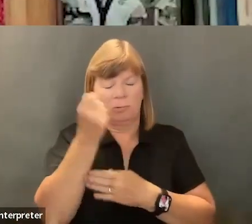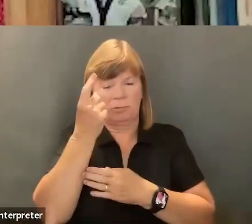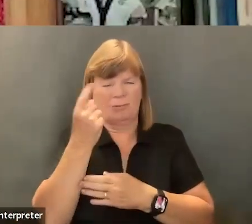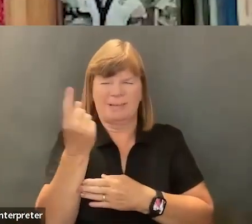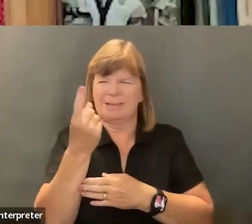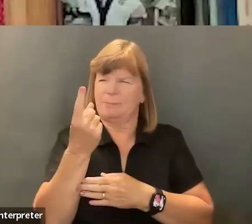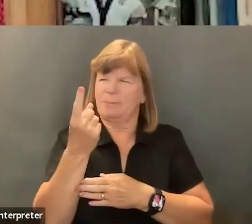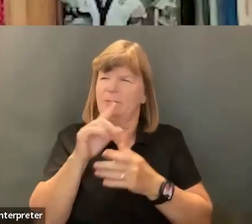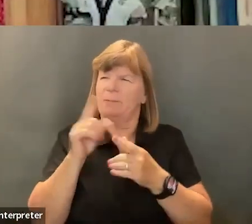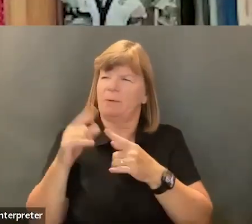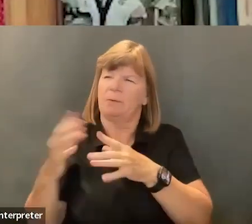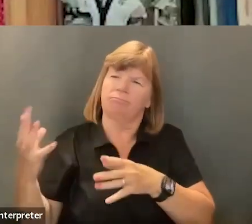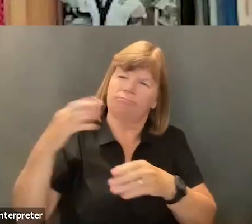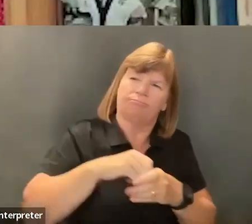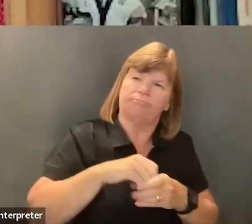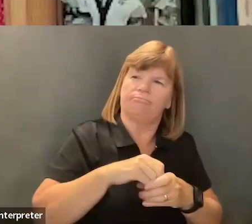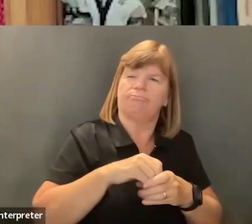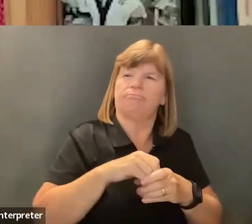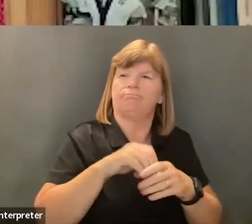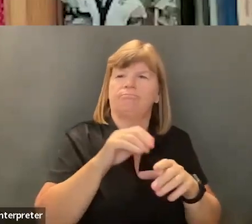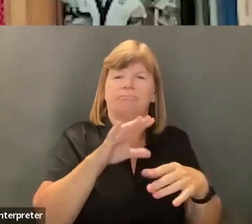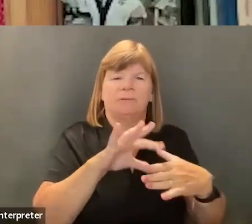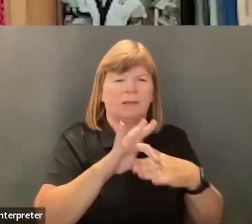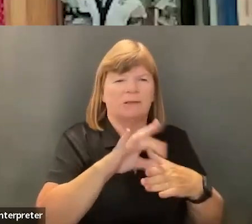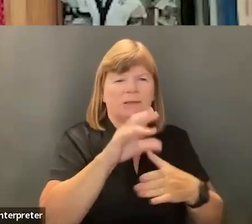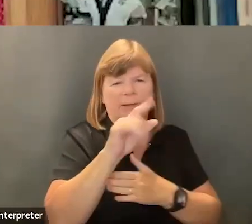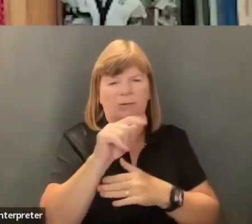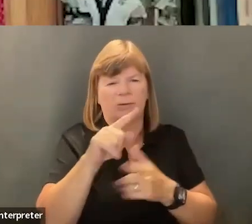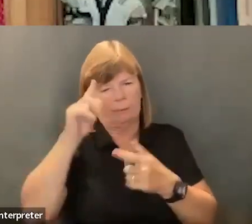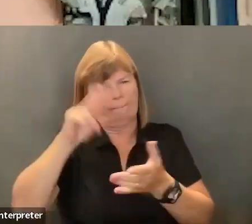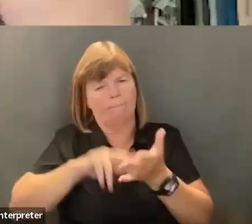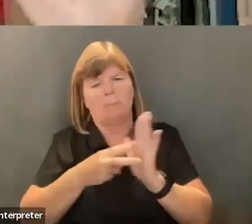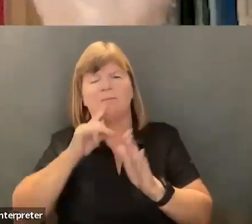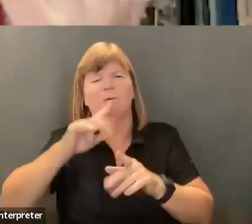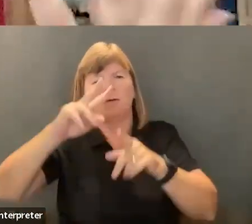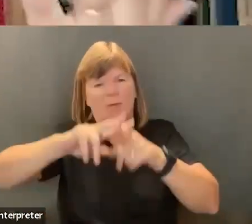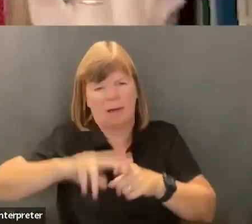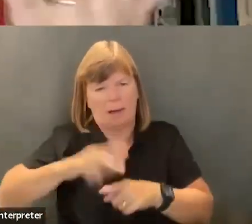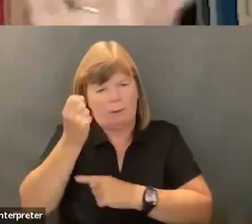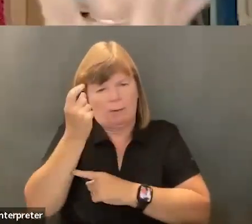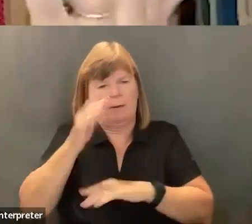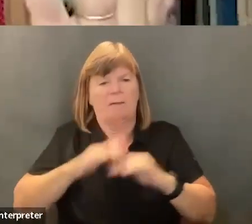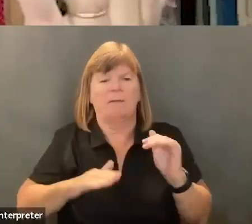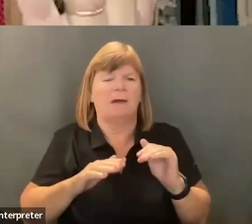literacy that gives purchase for vocabulary and comprehension than traditional siled approaches